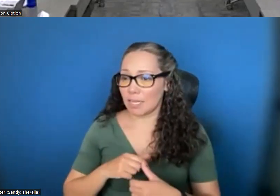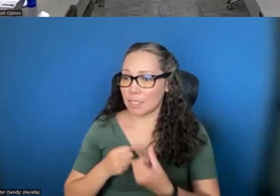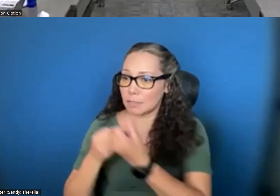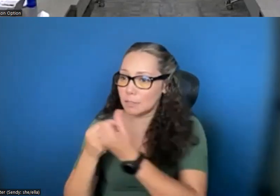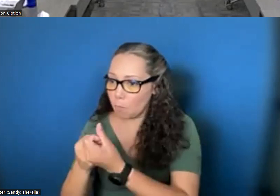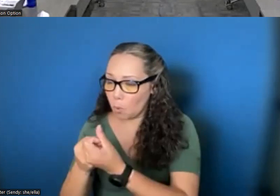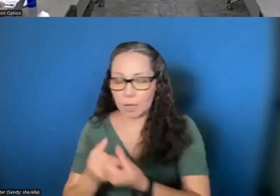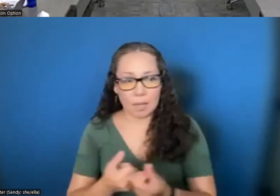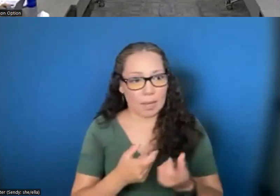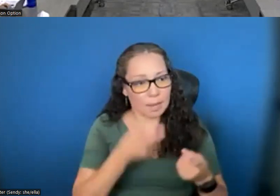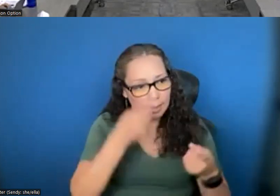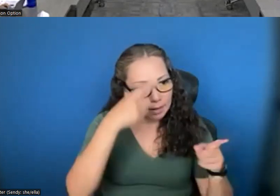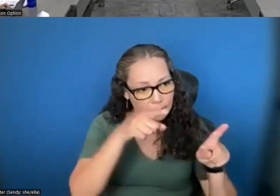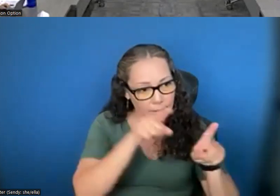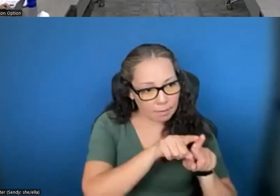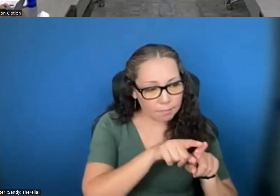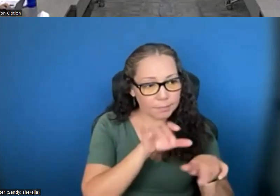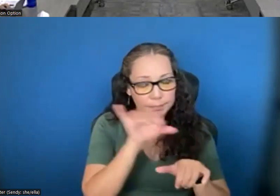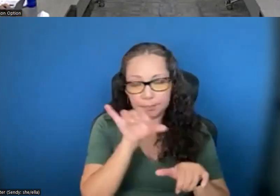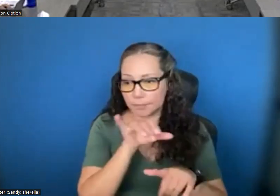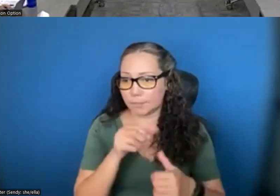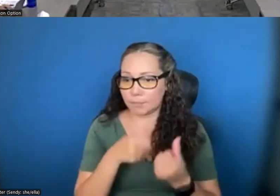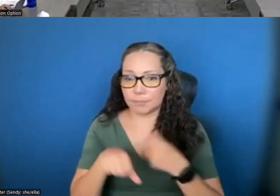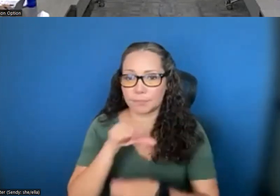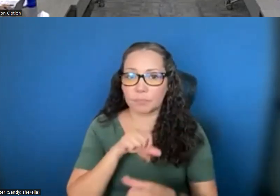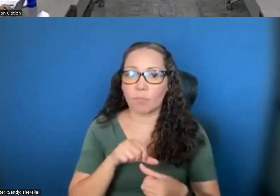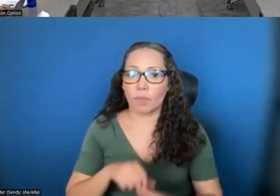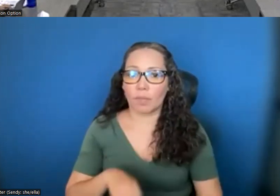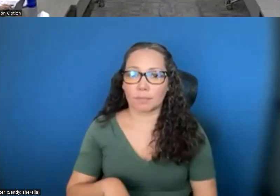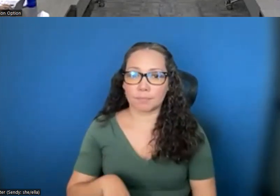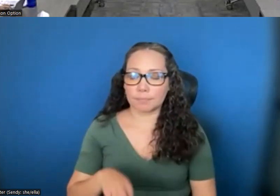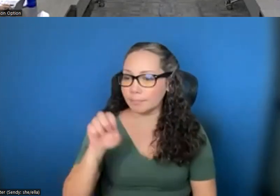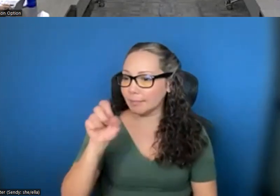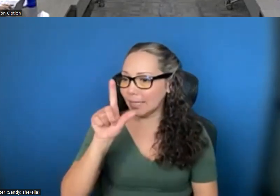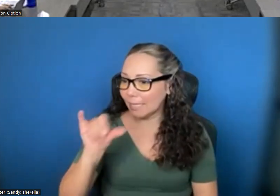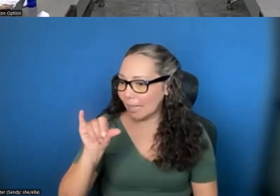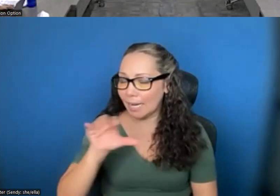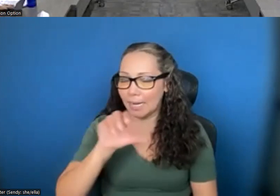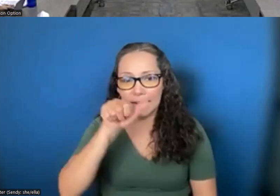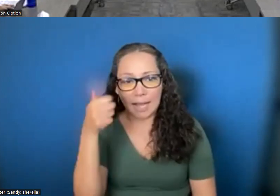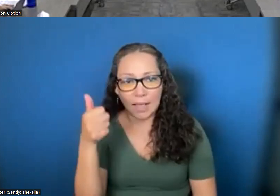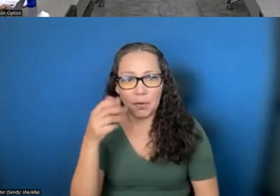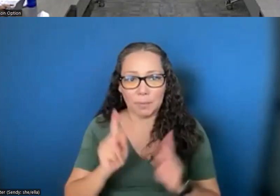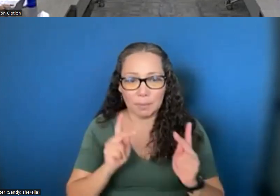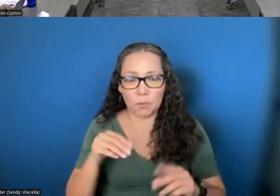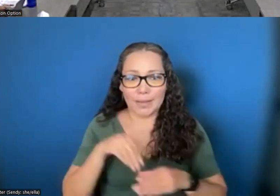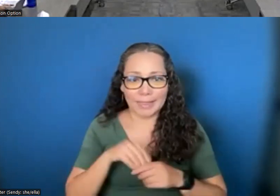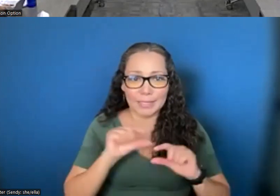we have our CA 2030 effort which Eli and Carol and Raa and others um on this group Victoria have been